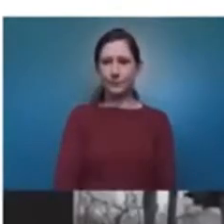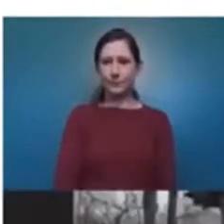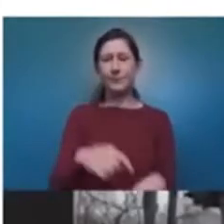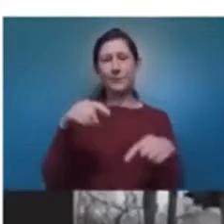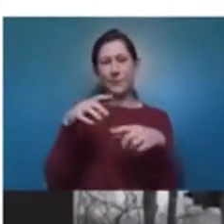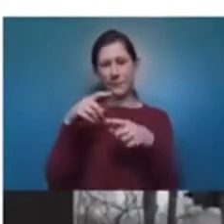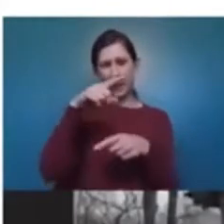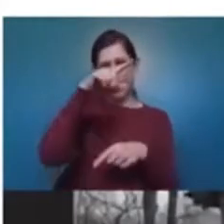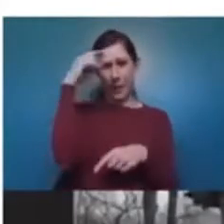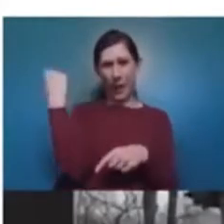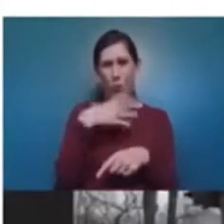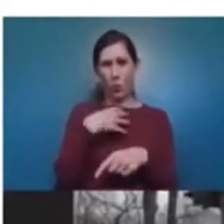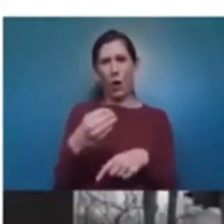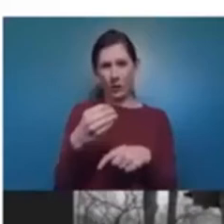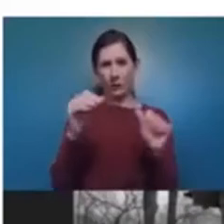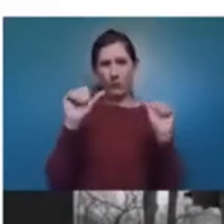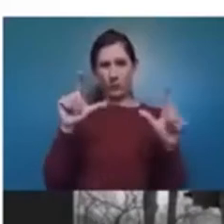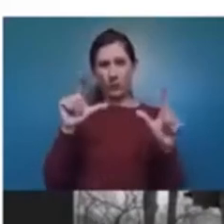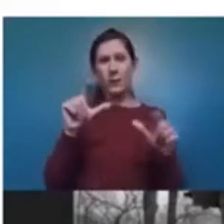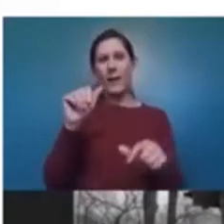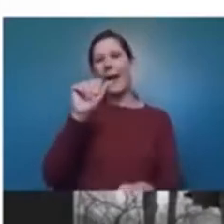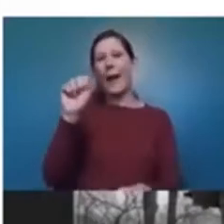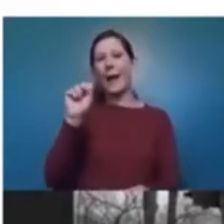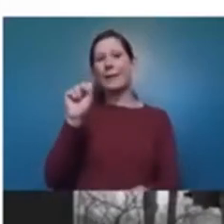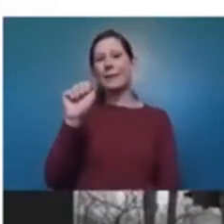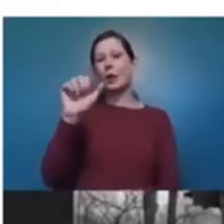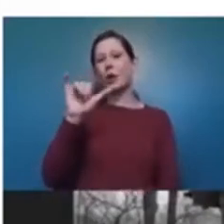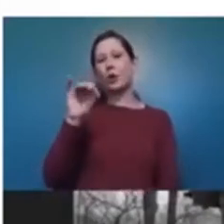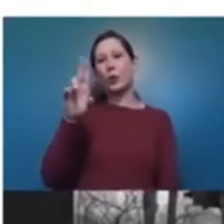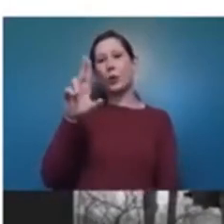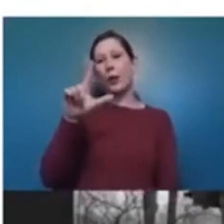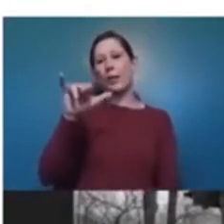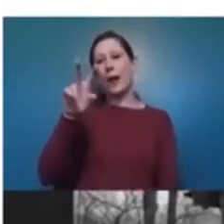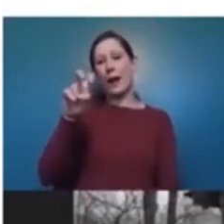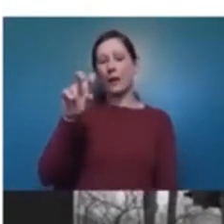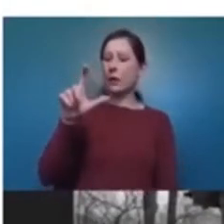In this black and white image of SATE's original production of "As you like it," we have six actors standing in front of a